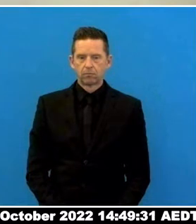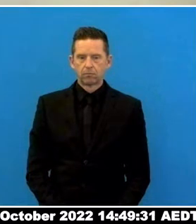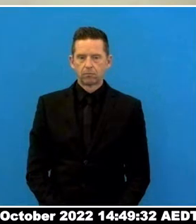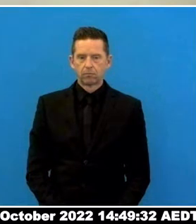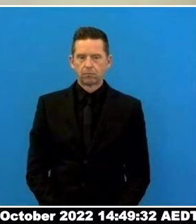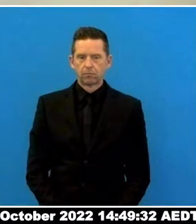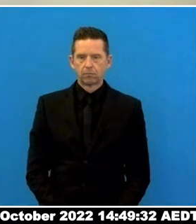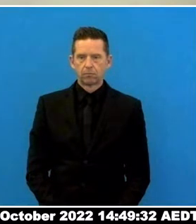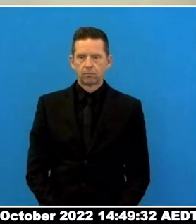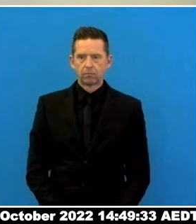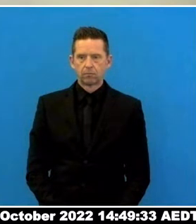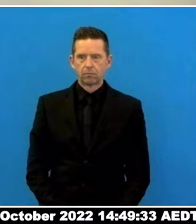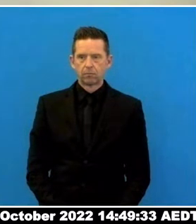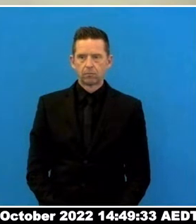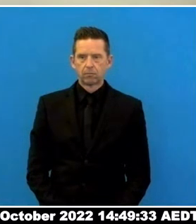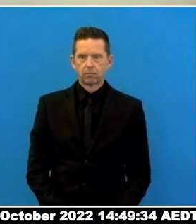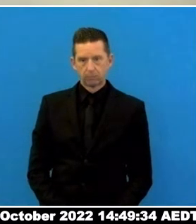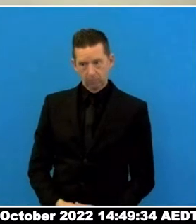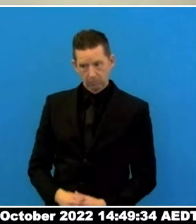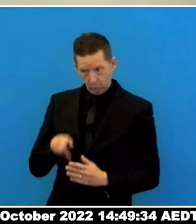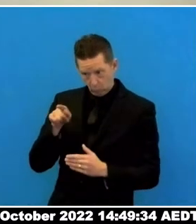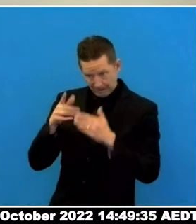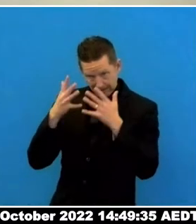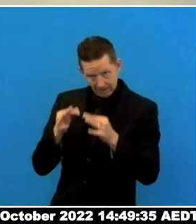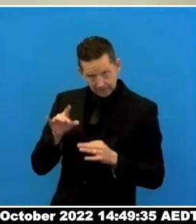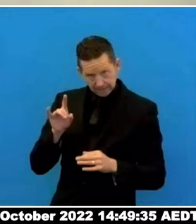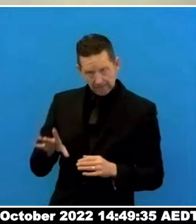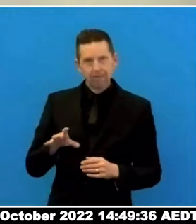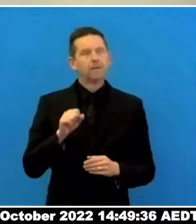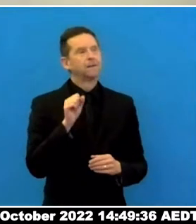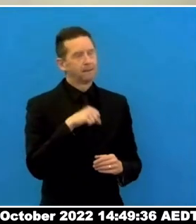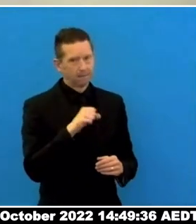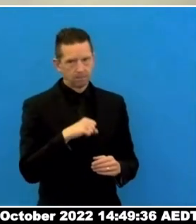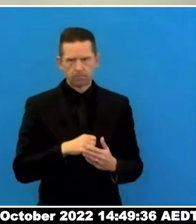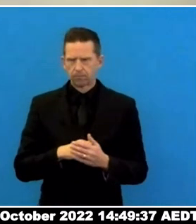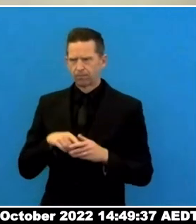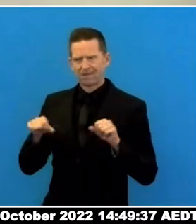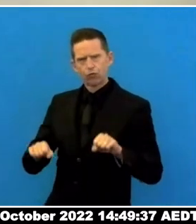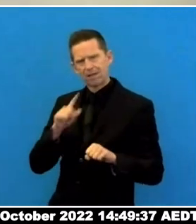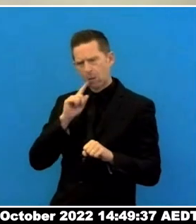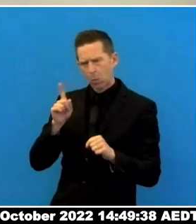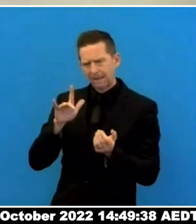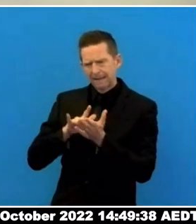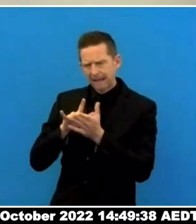No. You decided that yourself. Yes, I decided that. And what did Centrelink tell you when you went there?